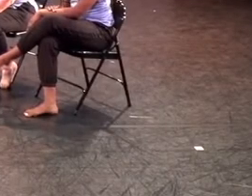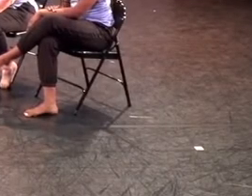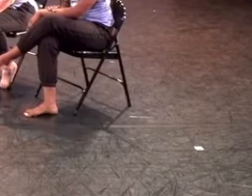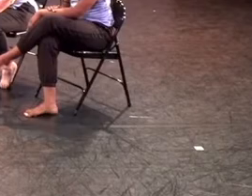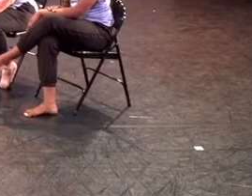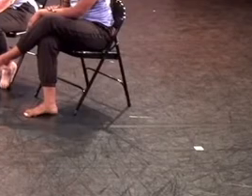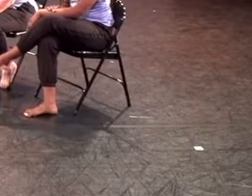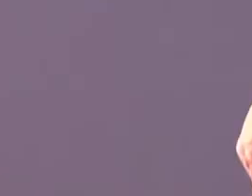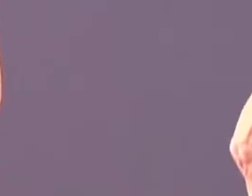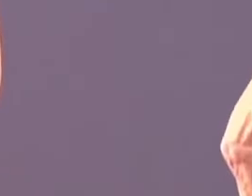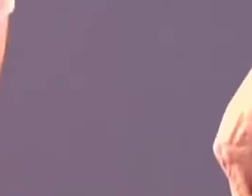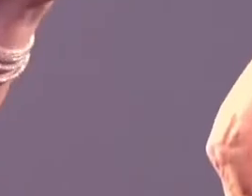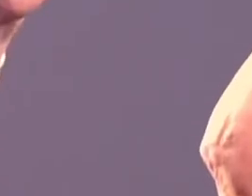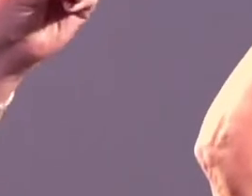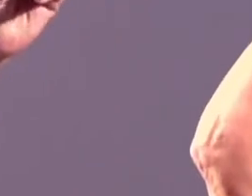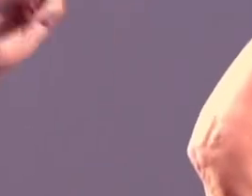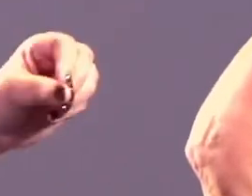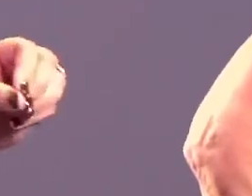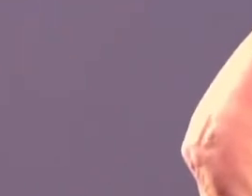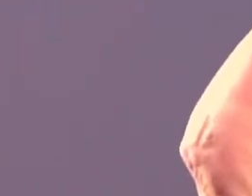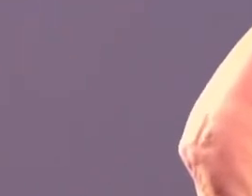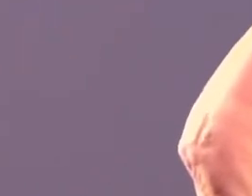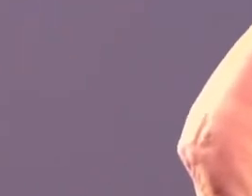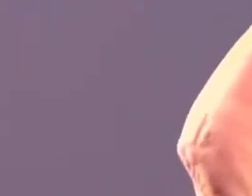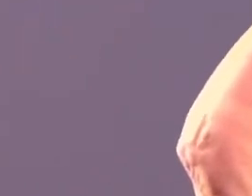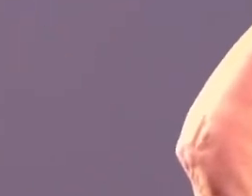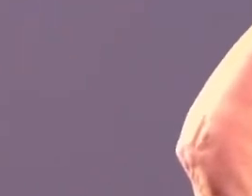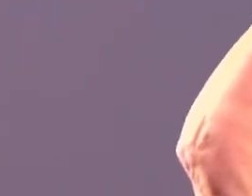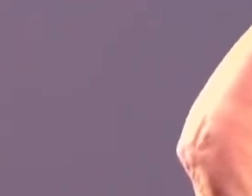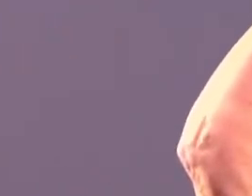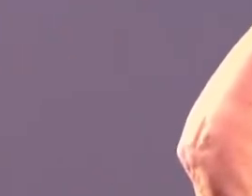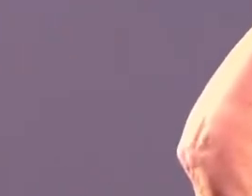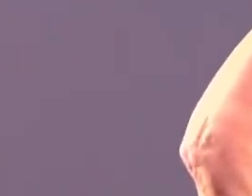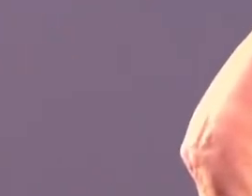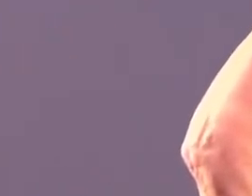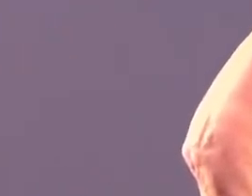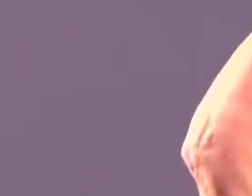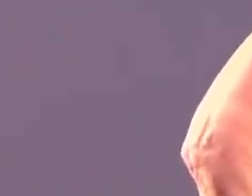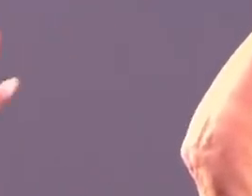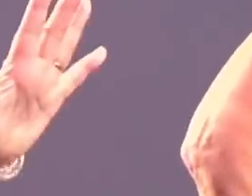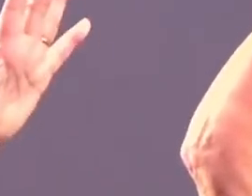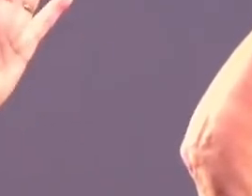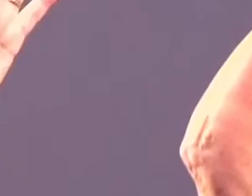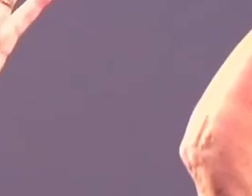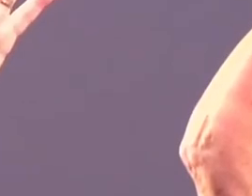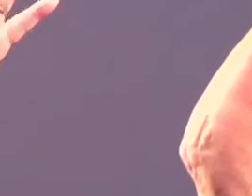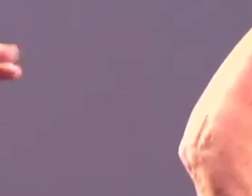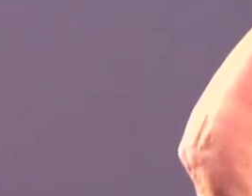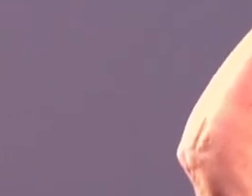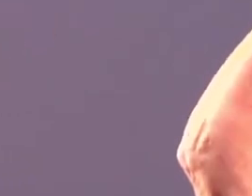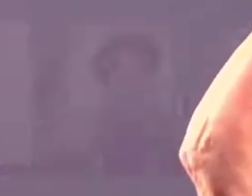It's hard to let you know, but all of you are here because you've been catfished. Yes.